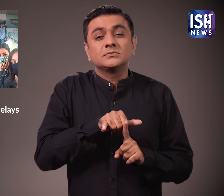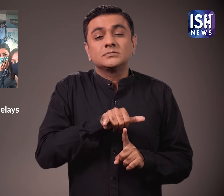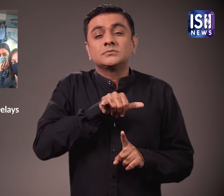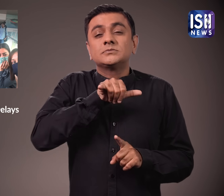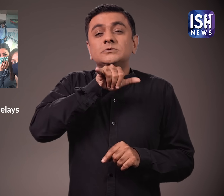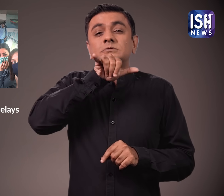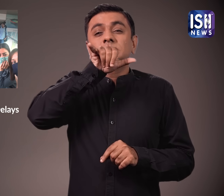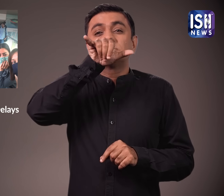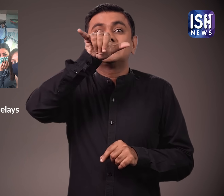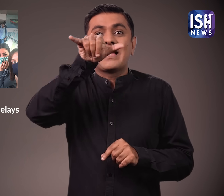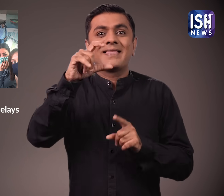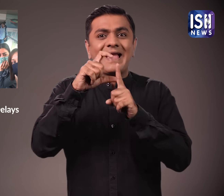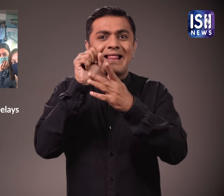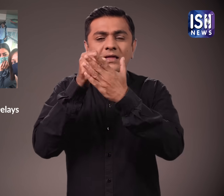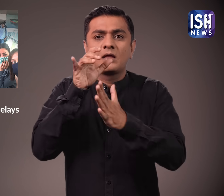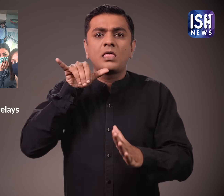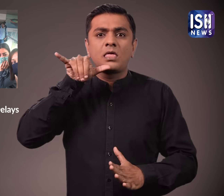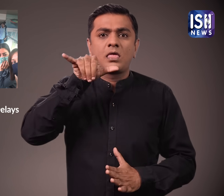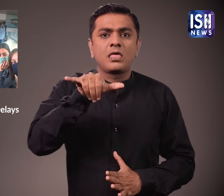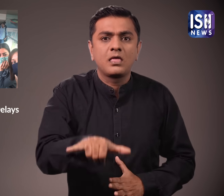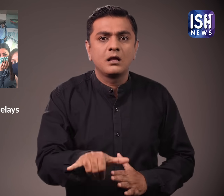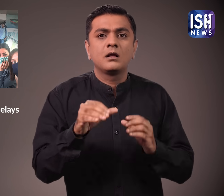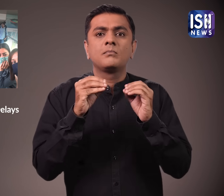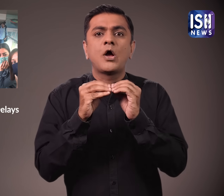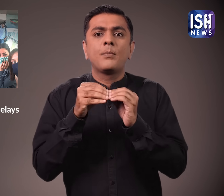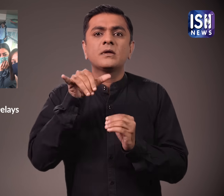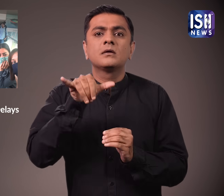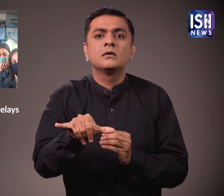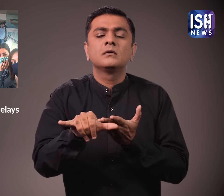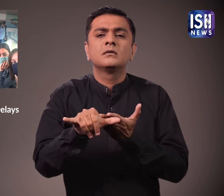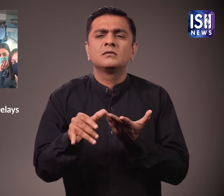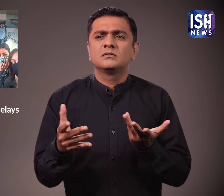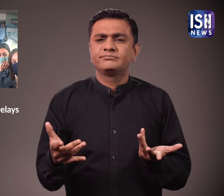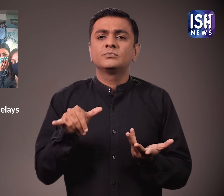Even after take off, the flight did not land in Delhi but was diverted to Mumbai.